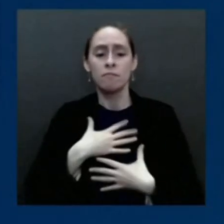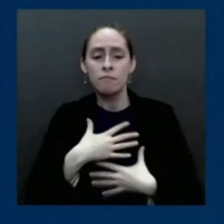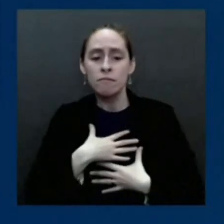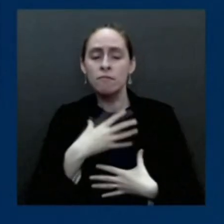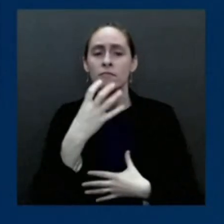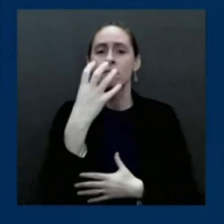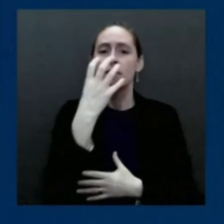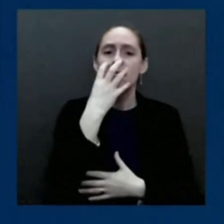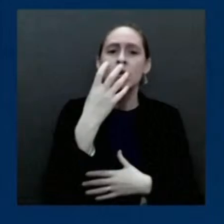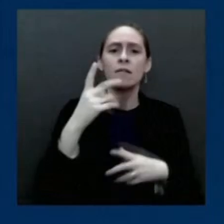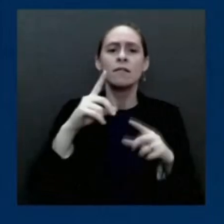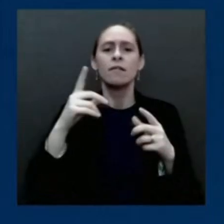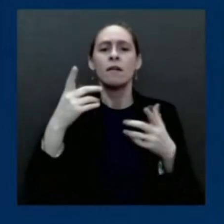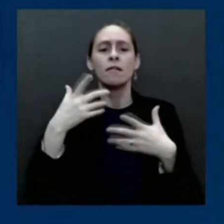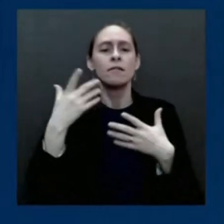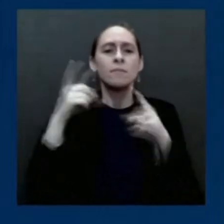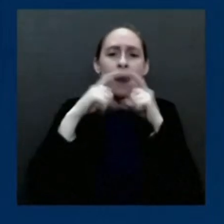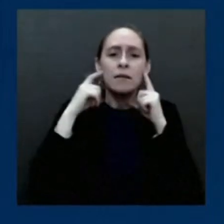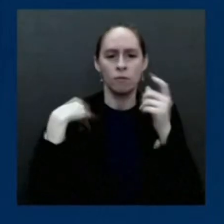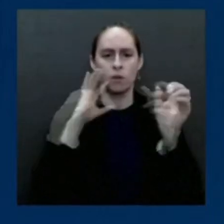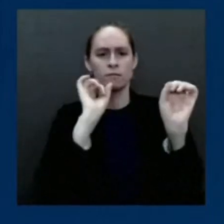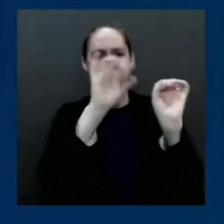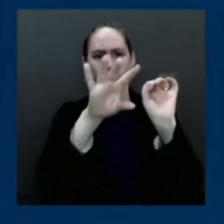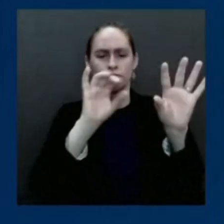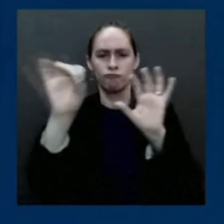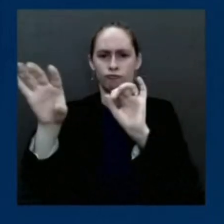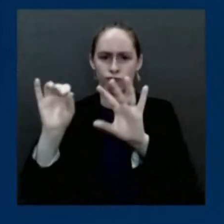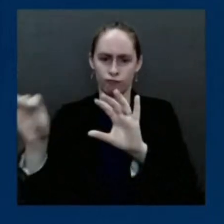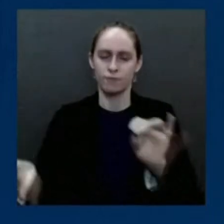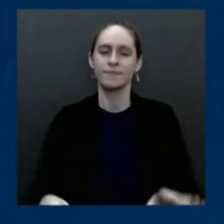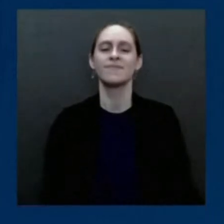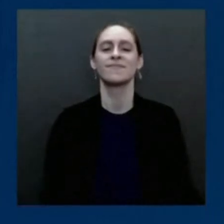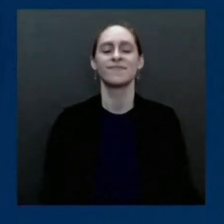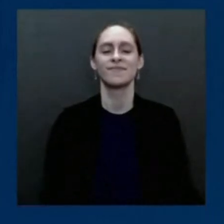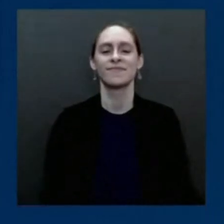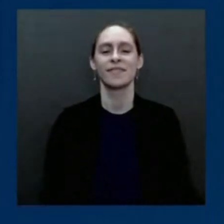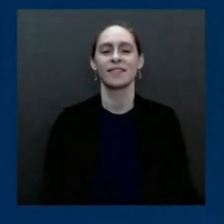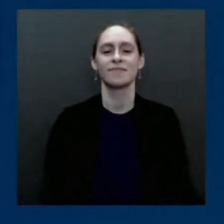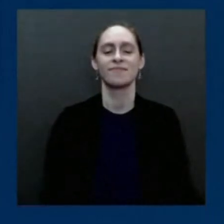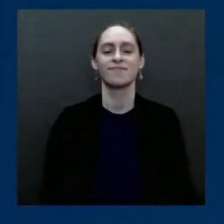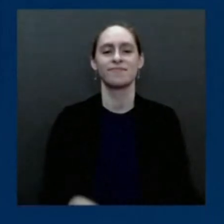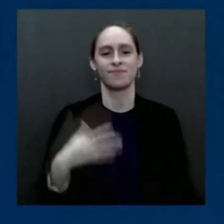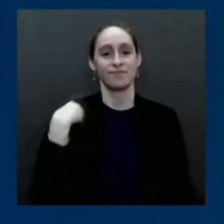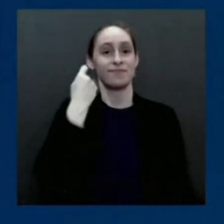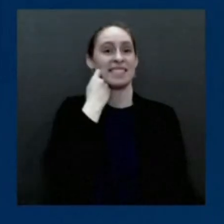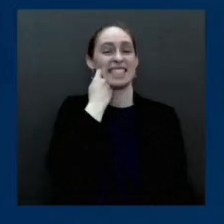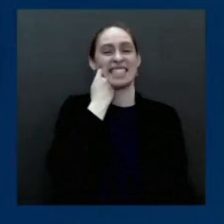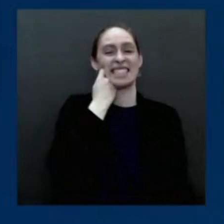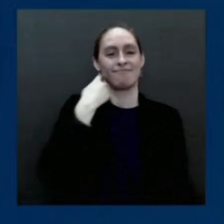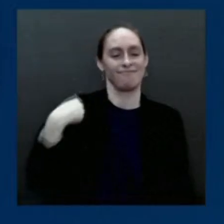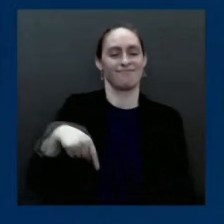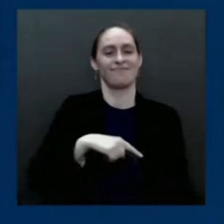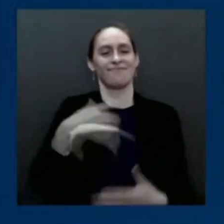VENTILATORS AND OTHER CRITICAL SUPPLIES. ON MONDAY REGULAR MEETING WITH GOVERNORS ACTUALLY THE 40th